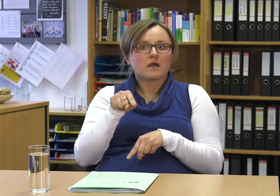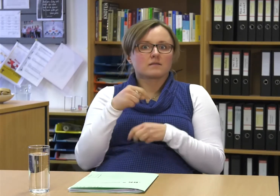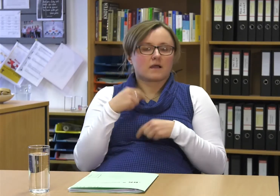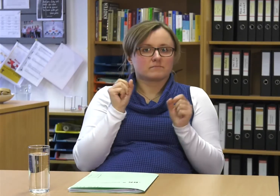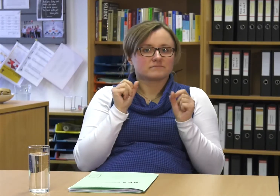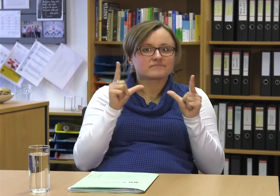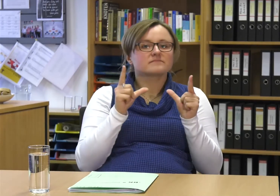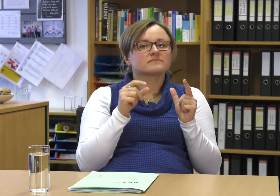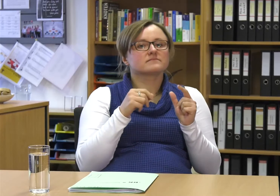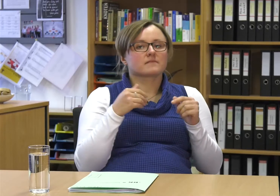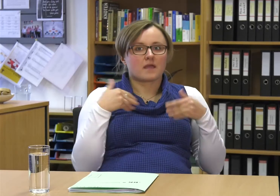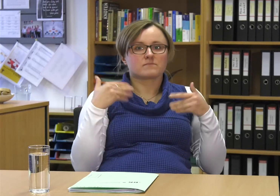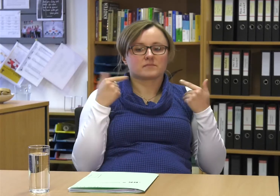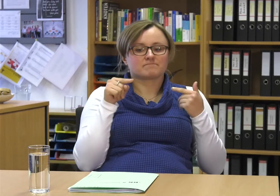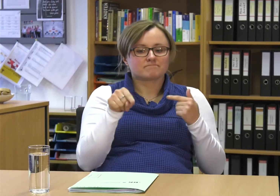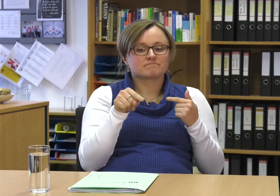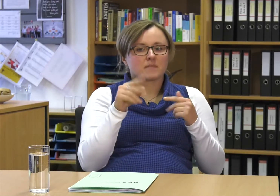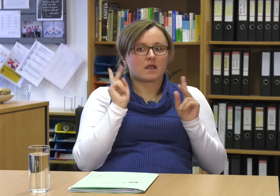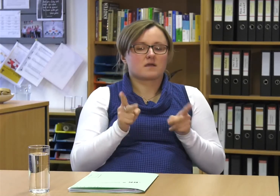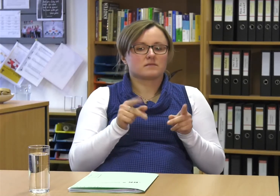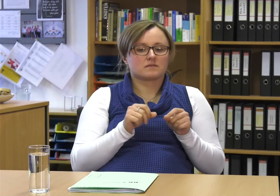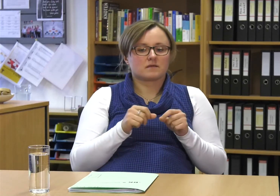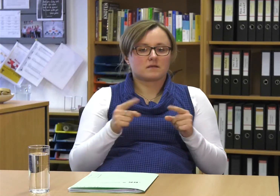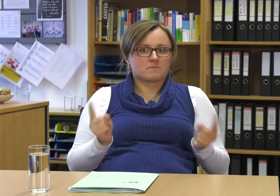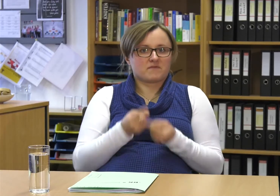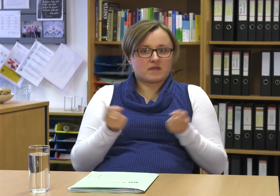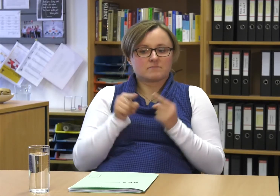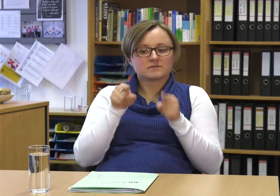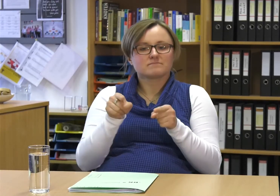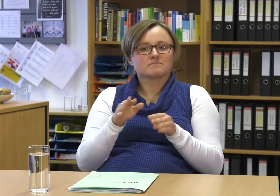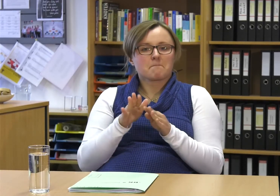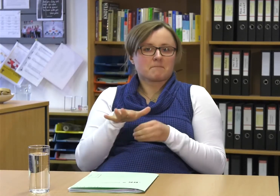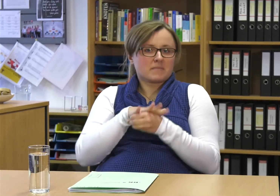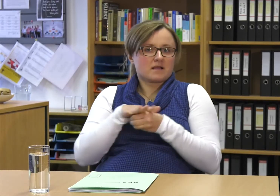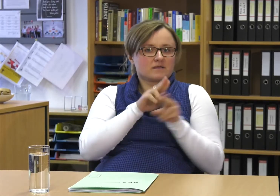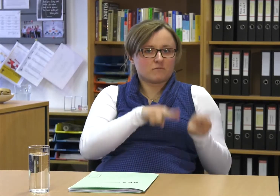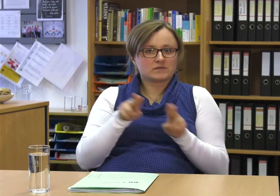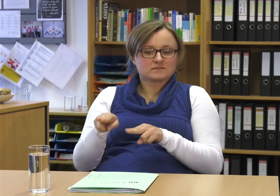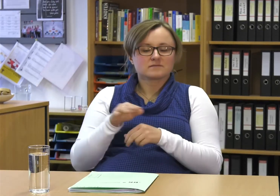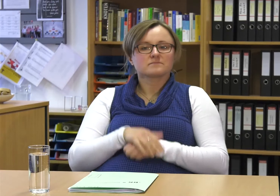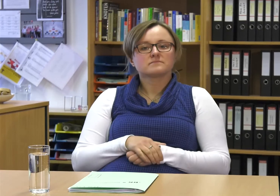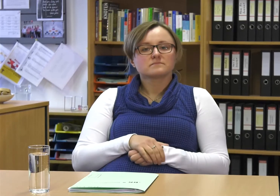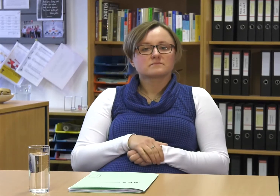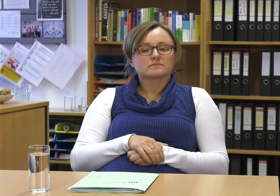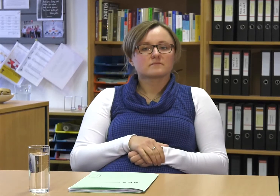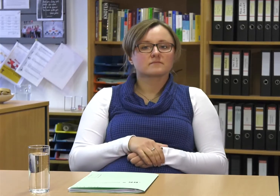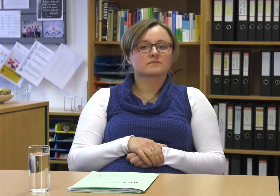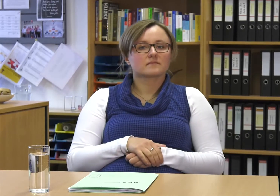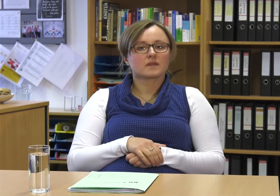It caught my attention, I was glad and thought, this is what I'm going to apply for.